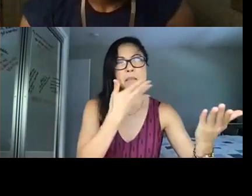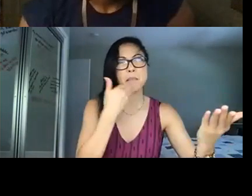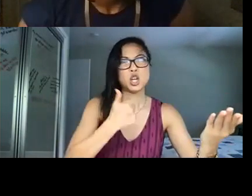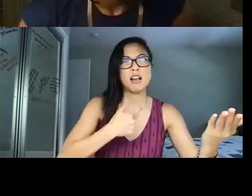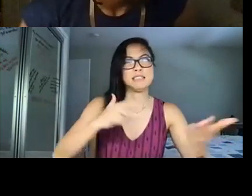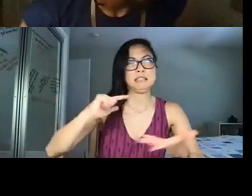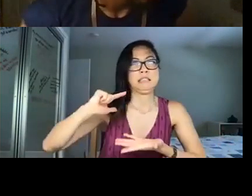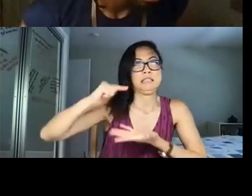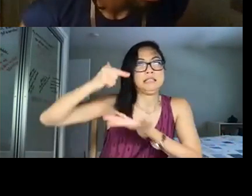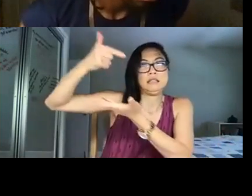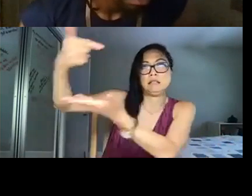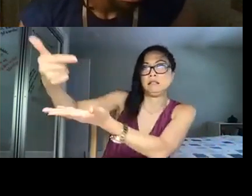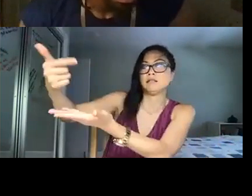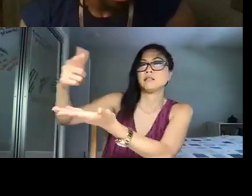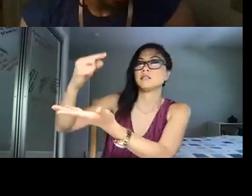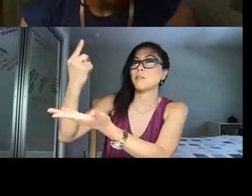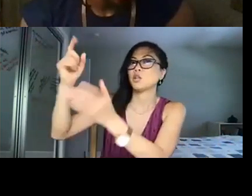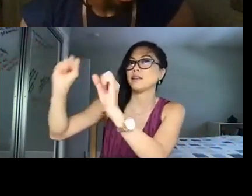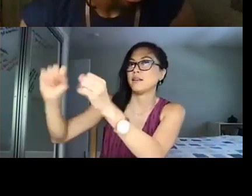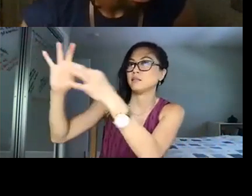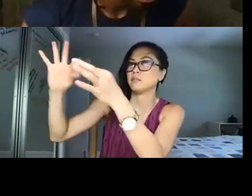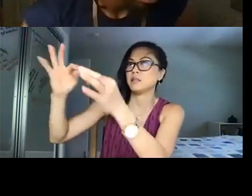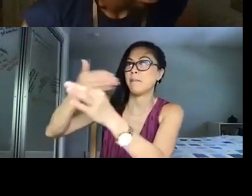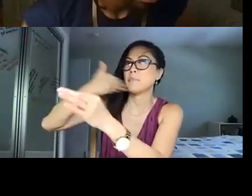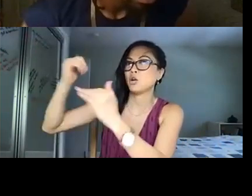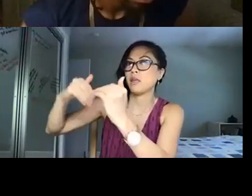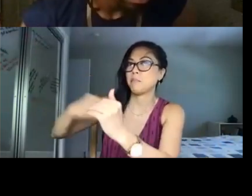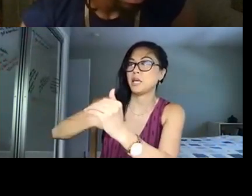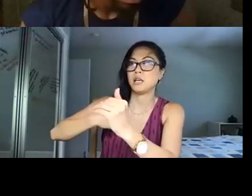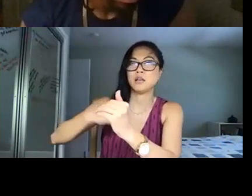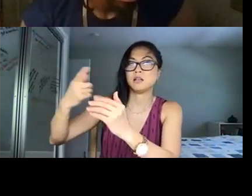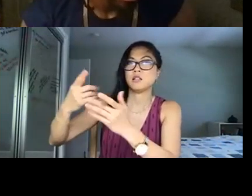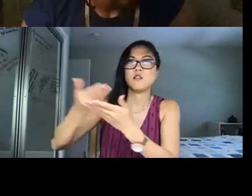And the same way that with, you know, my friends in the disabled